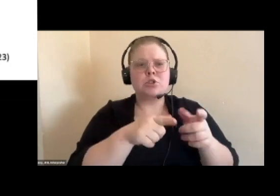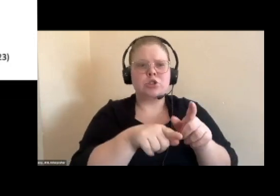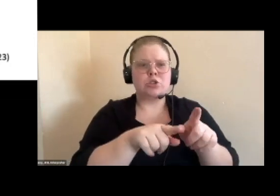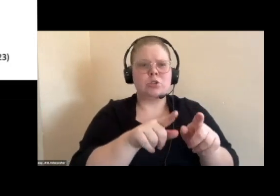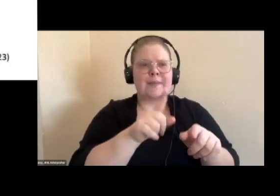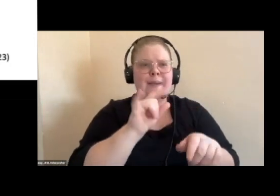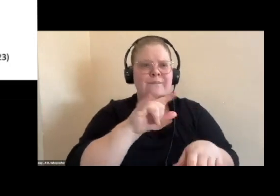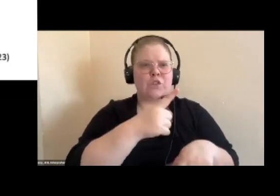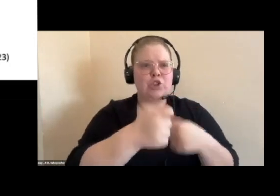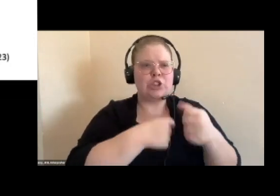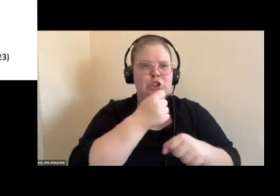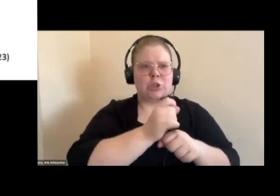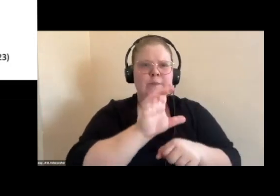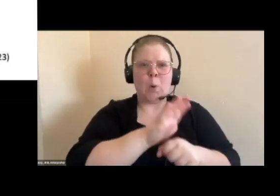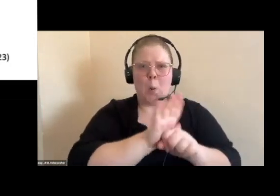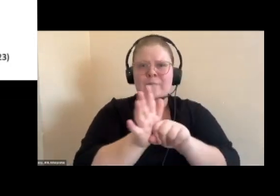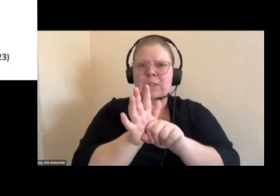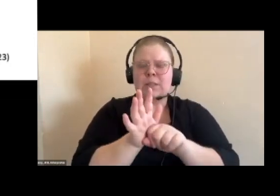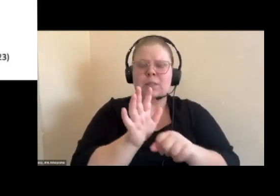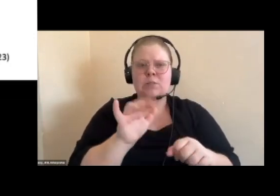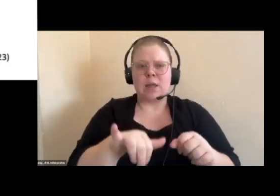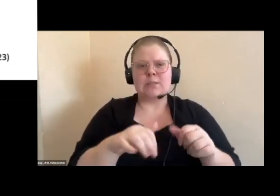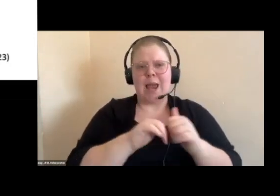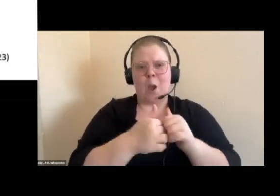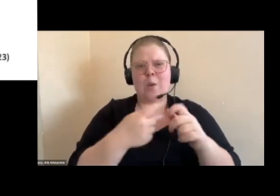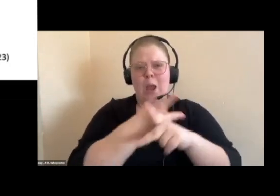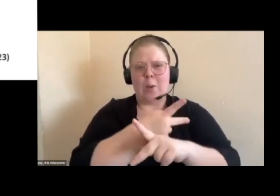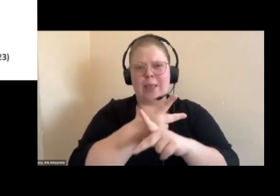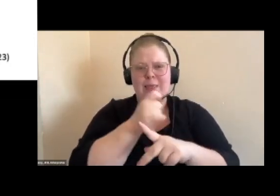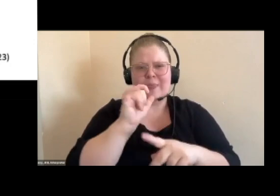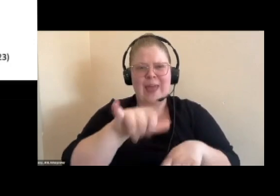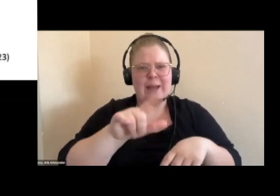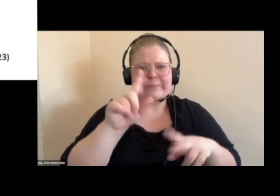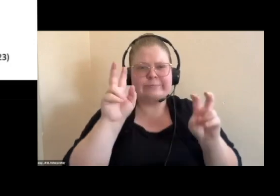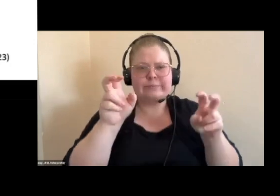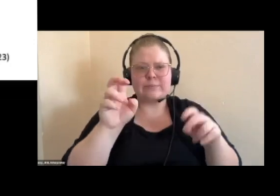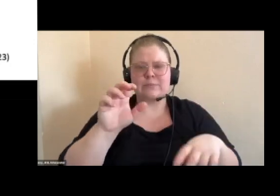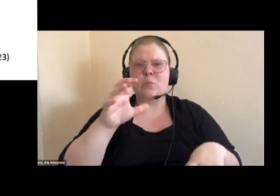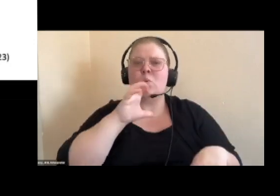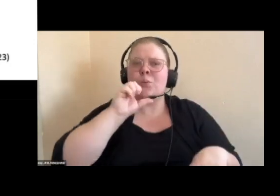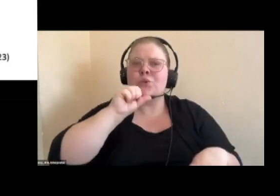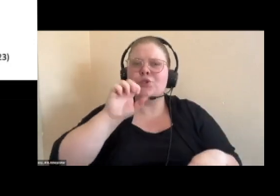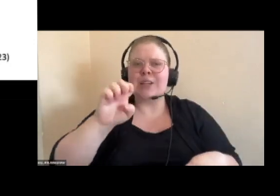calculated what's called excess mortality. And I would point out, again,